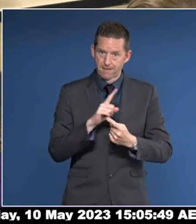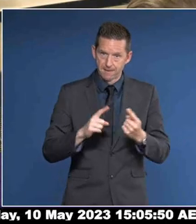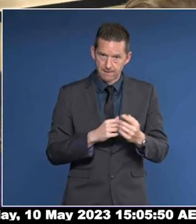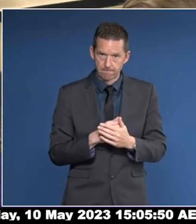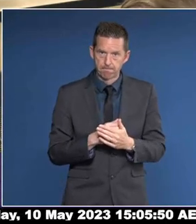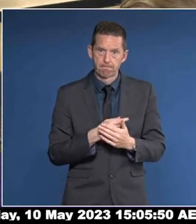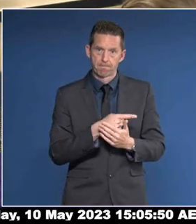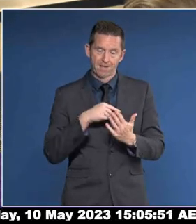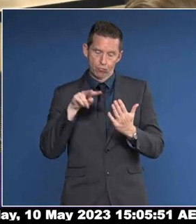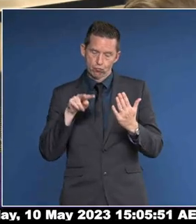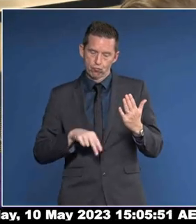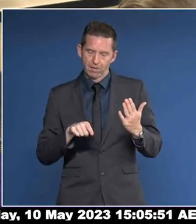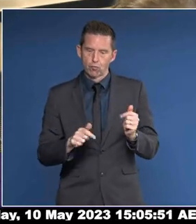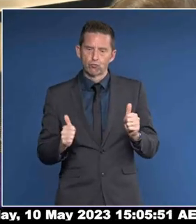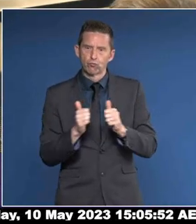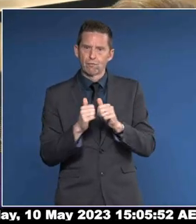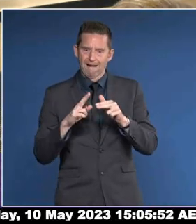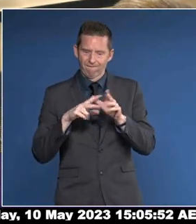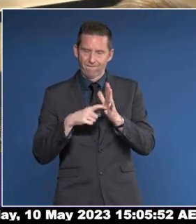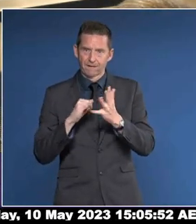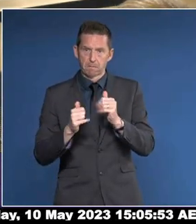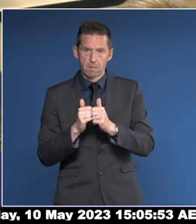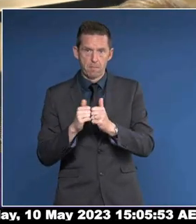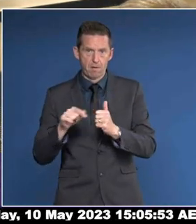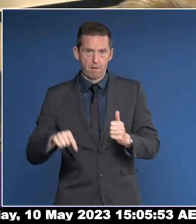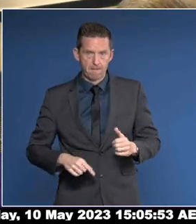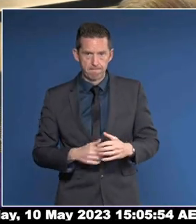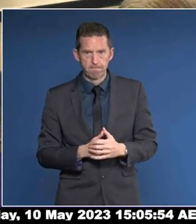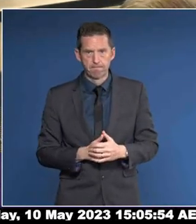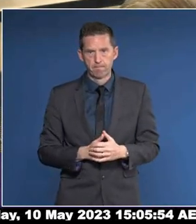read that out. It's at 272: